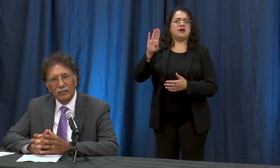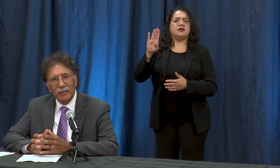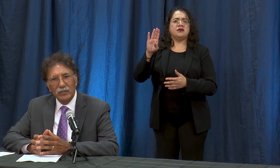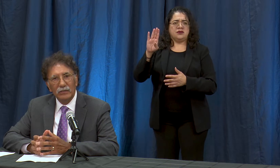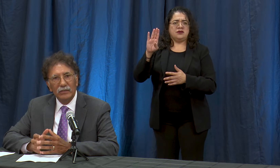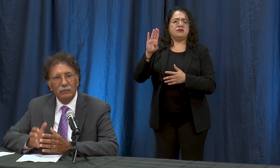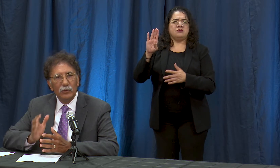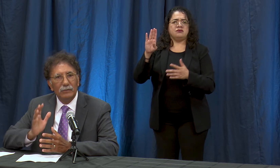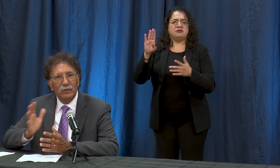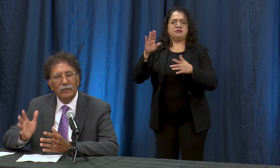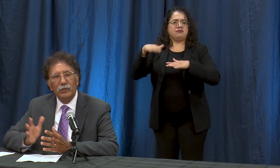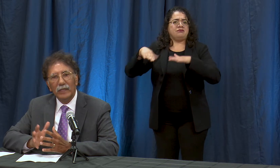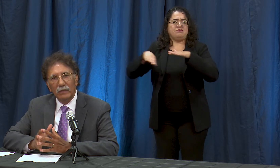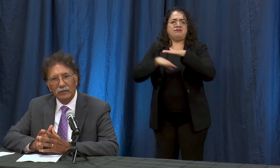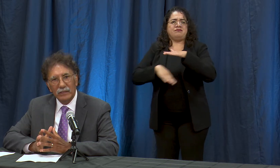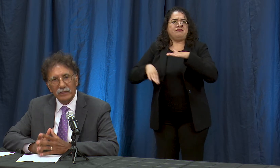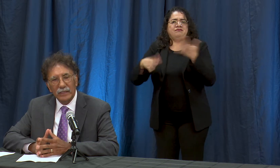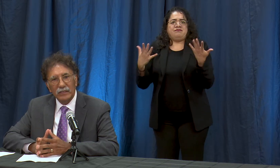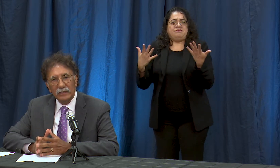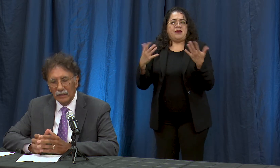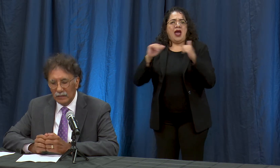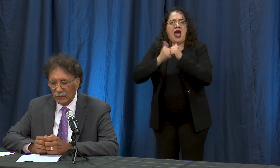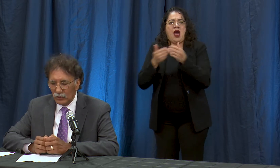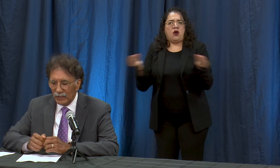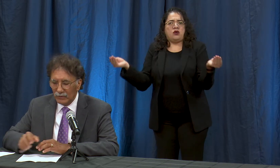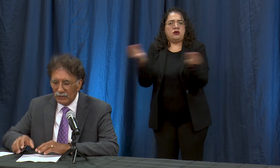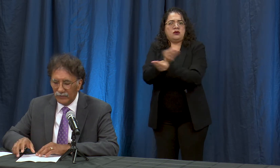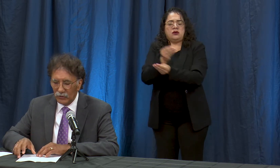to the most important trade route to this nation, the Trans-Pacific Trade